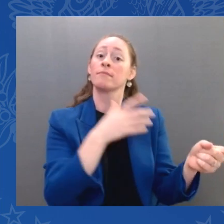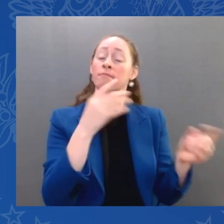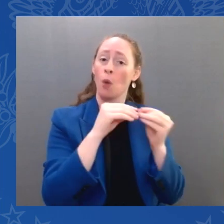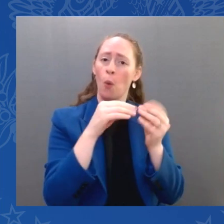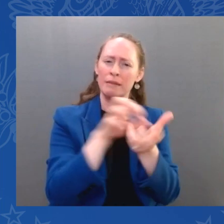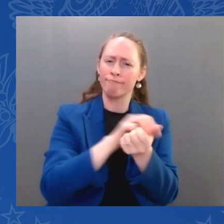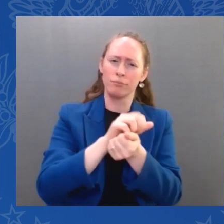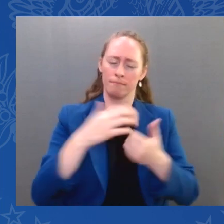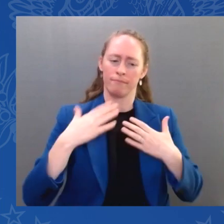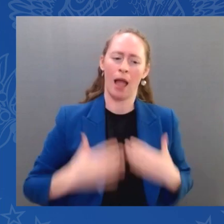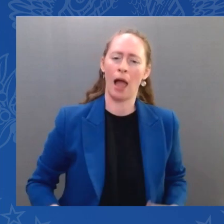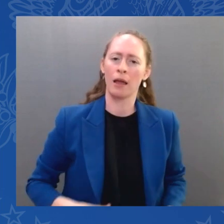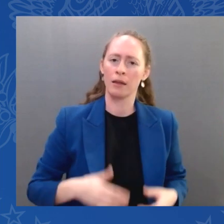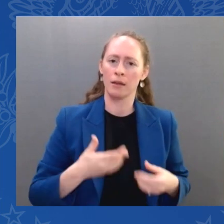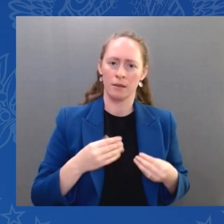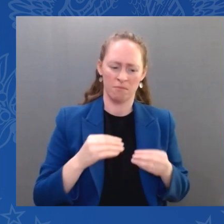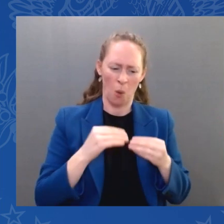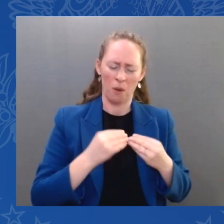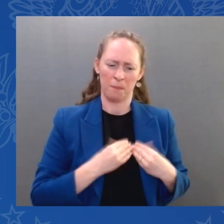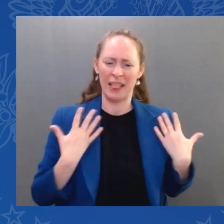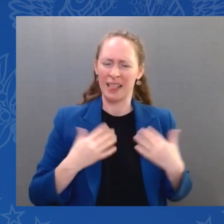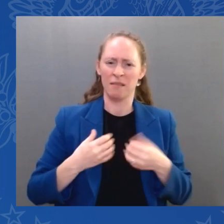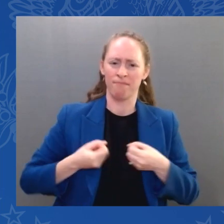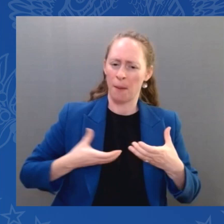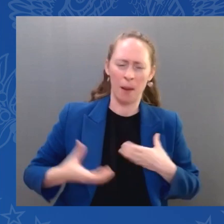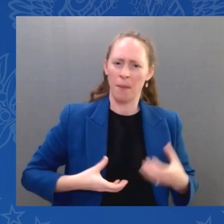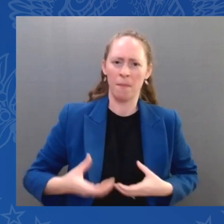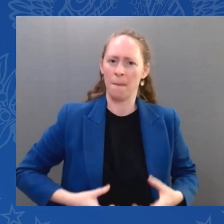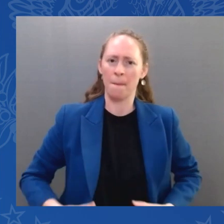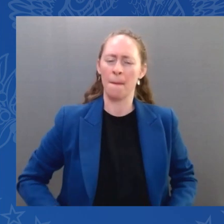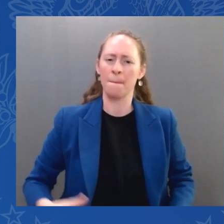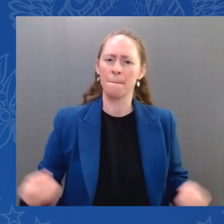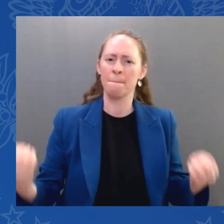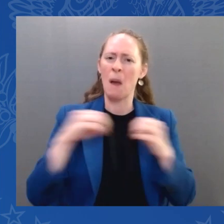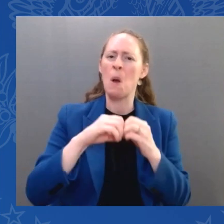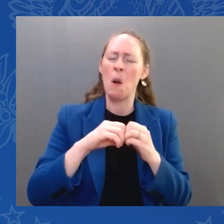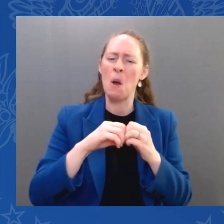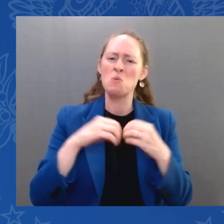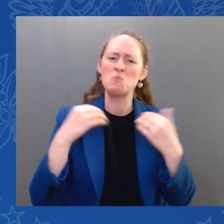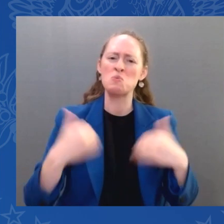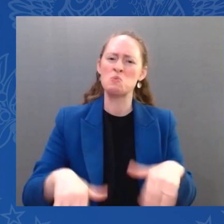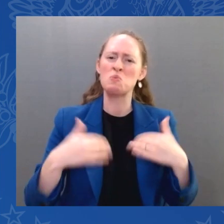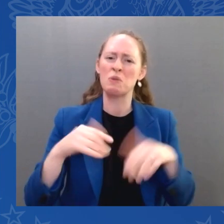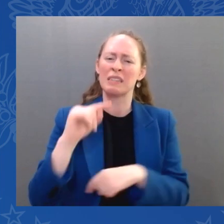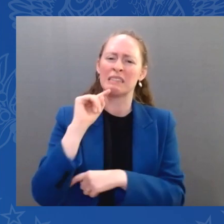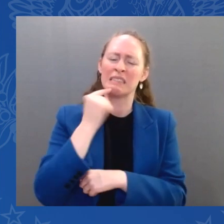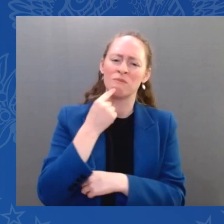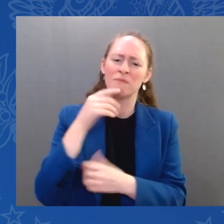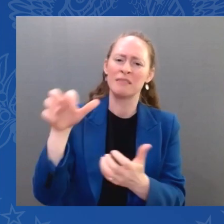And as difficult as it is to say, that's why so many people and some in this audience -- and I apologize for having to say it --